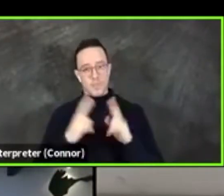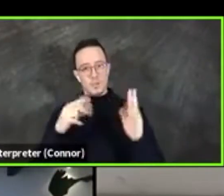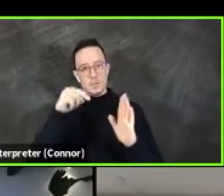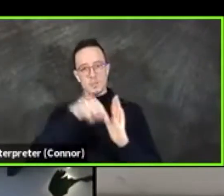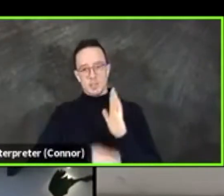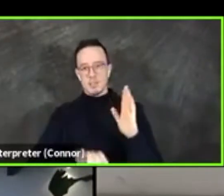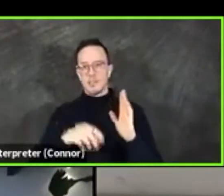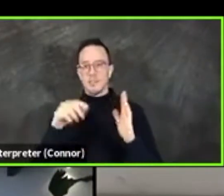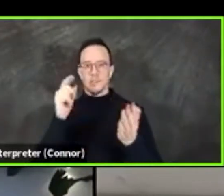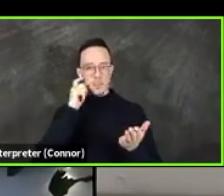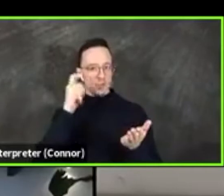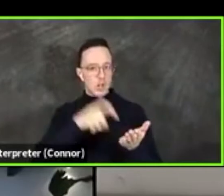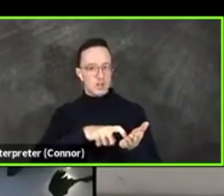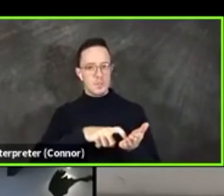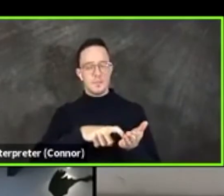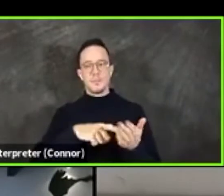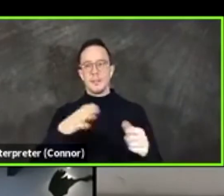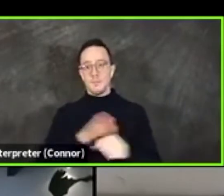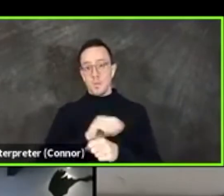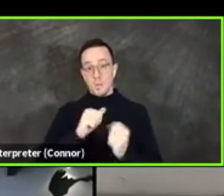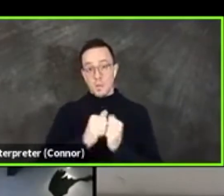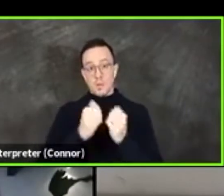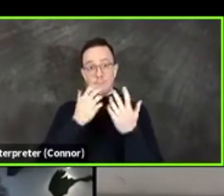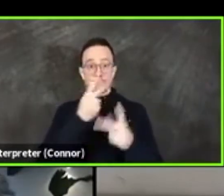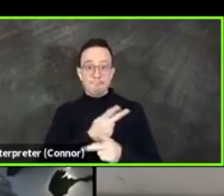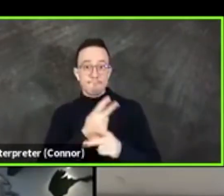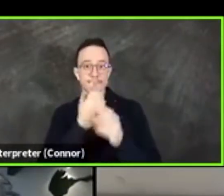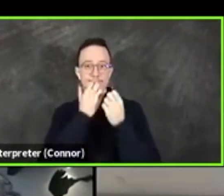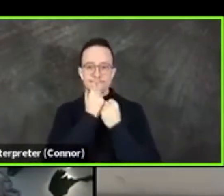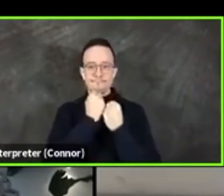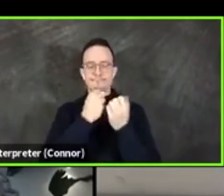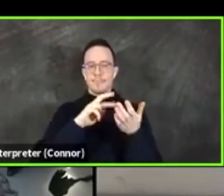INTENTION, WITH CARE.